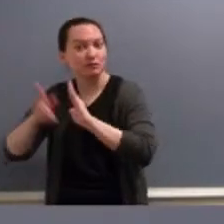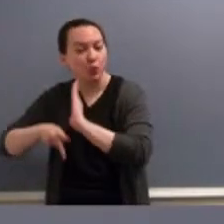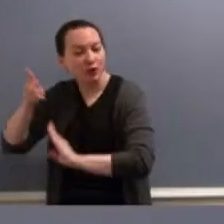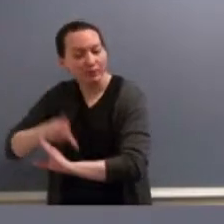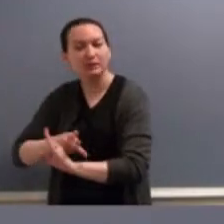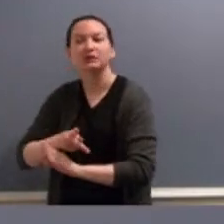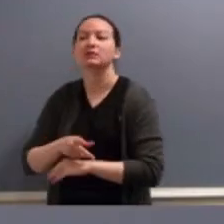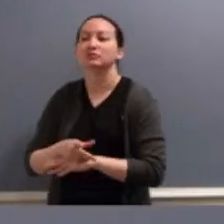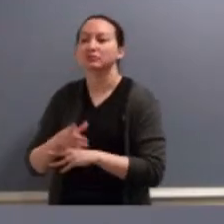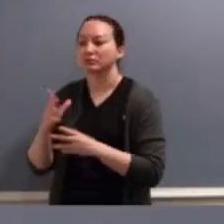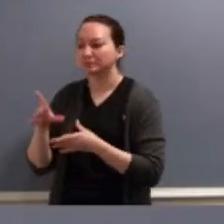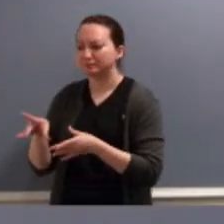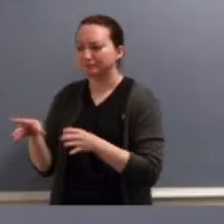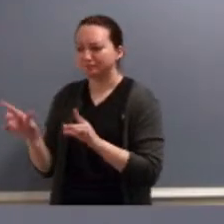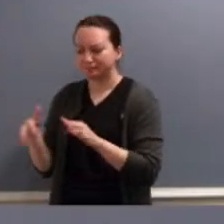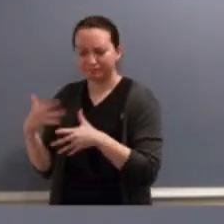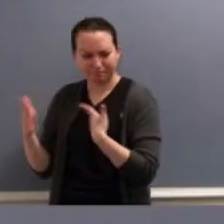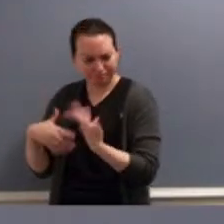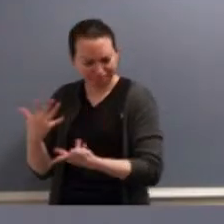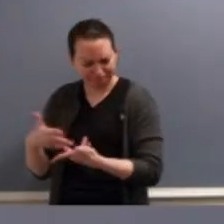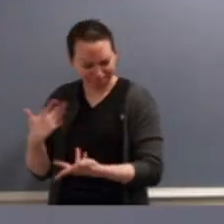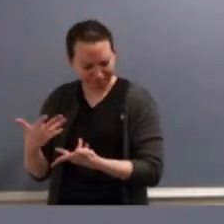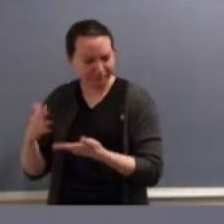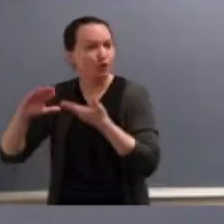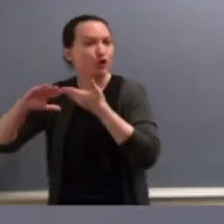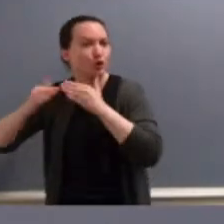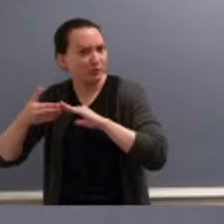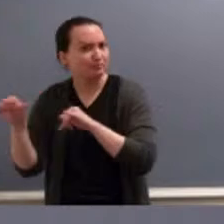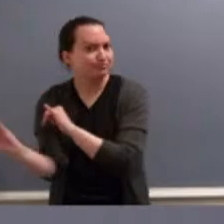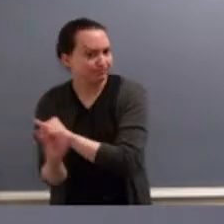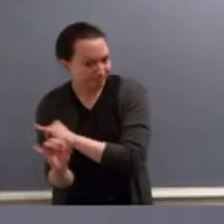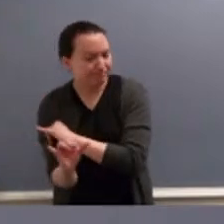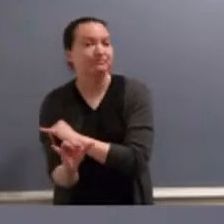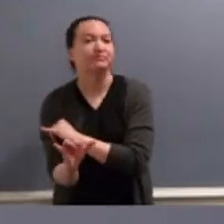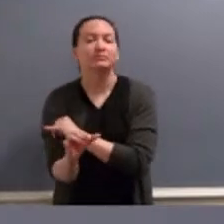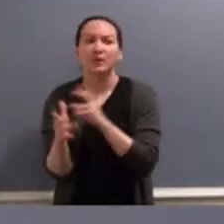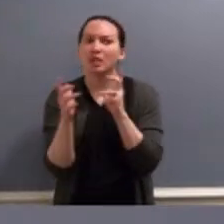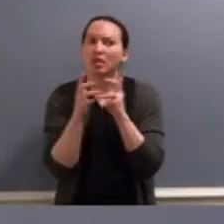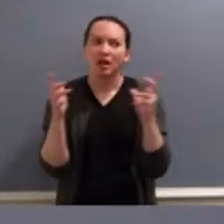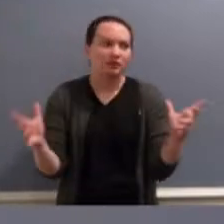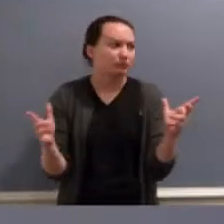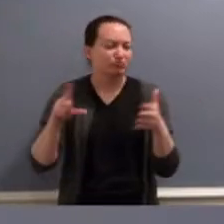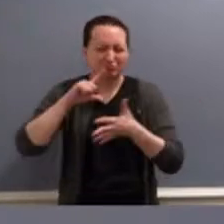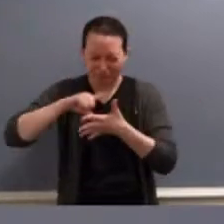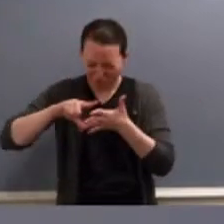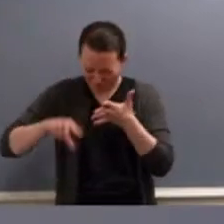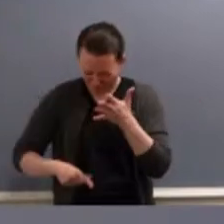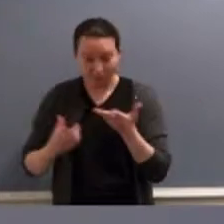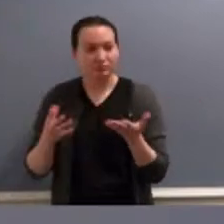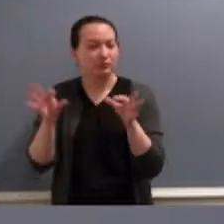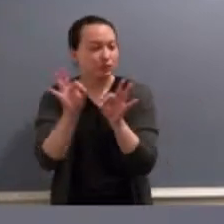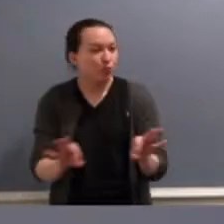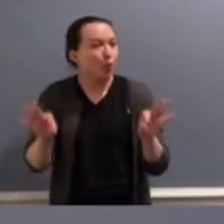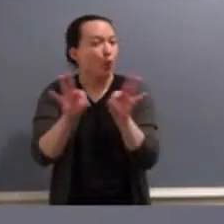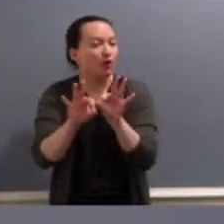a lot in in the community as well so there's a lot of things that are integral to board policy